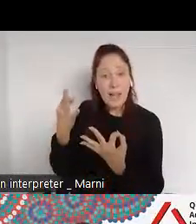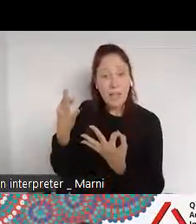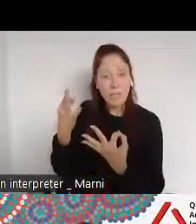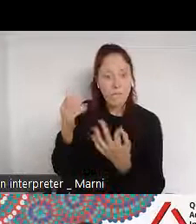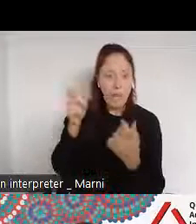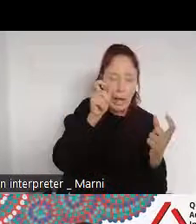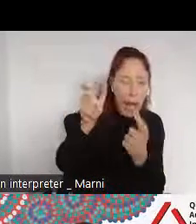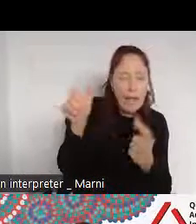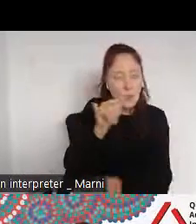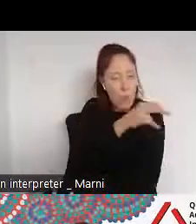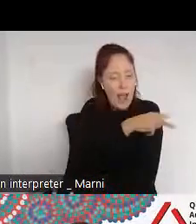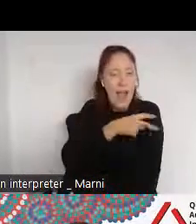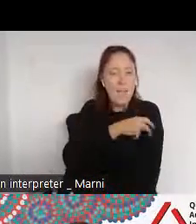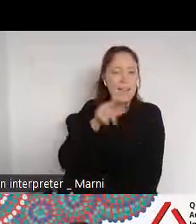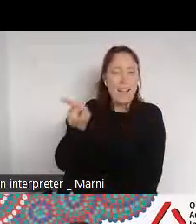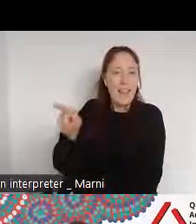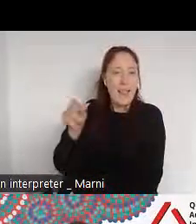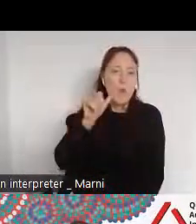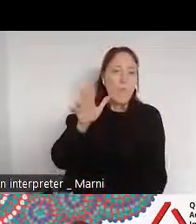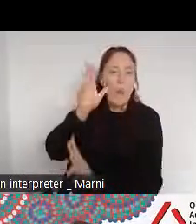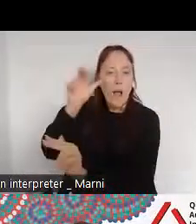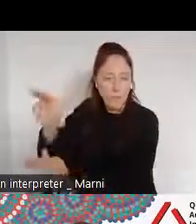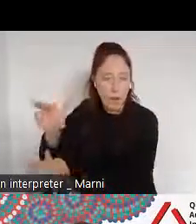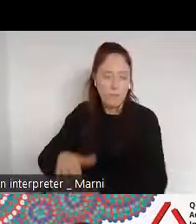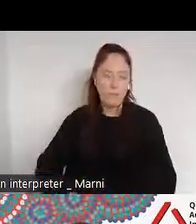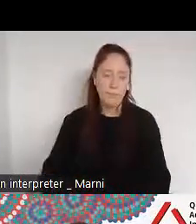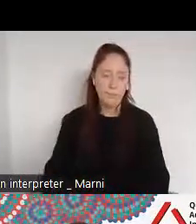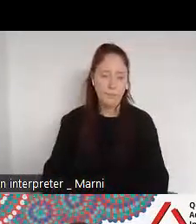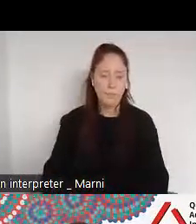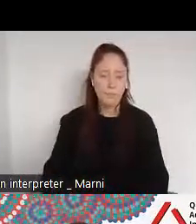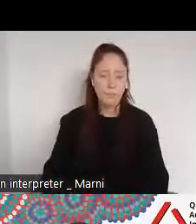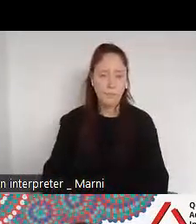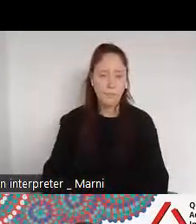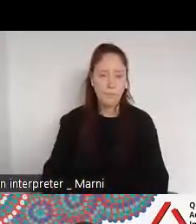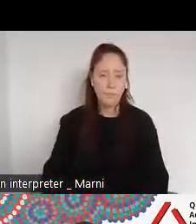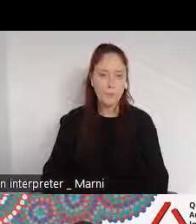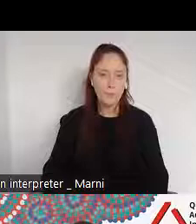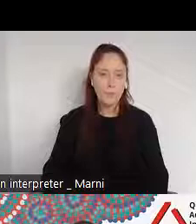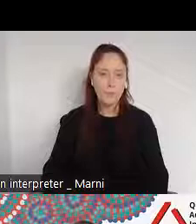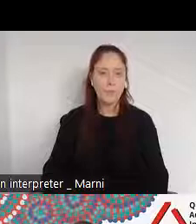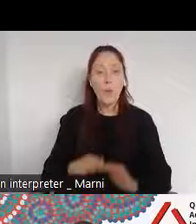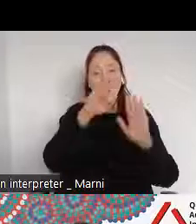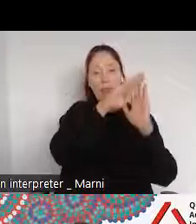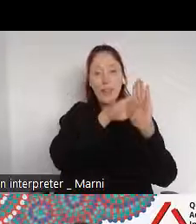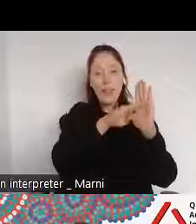interests adequately protected. Talking about this criterias more substantive order. However,